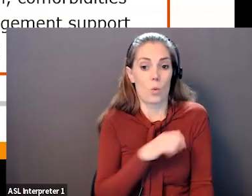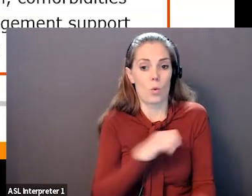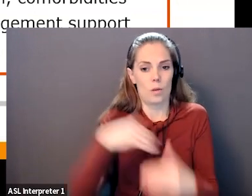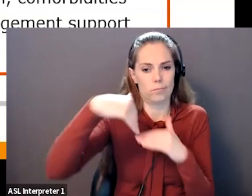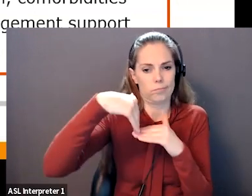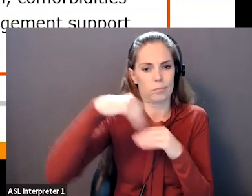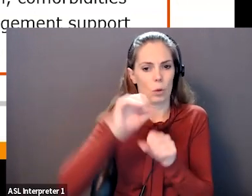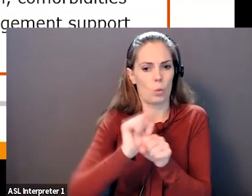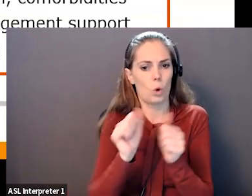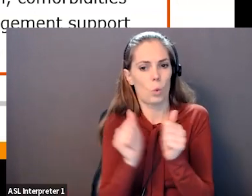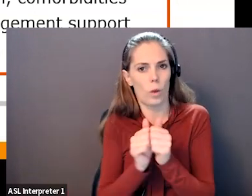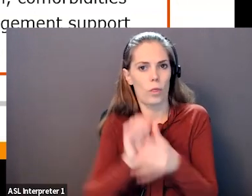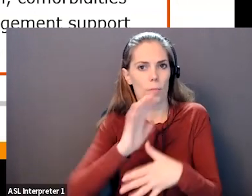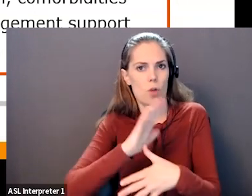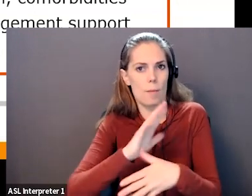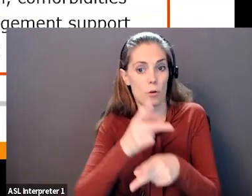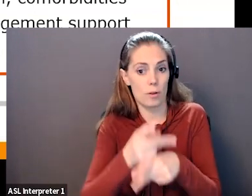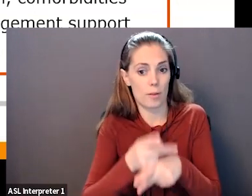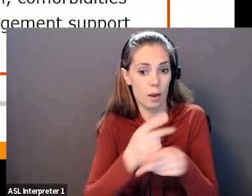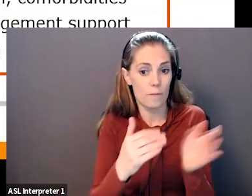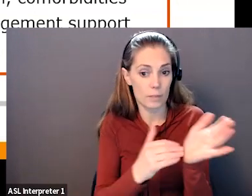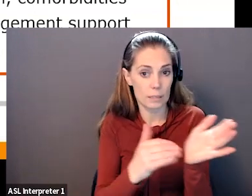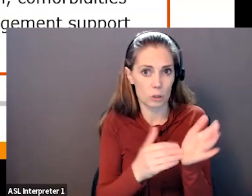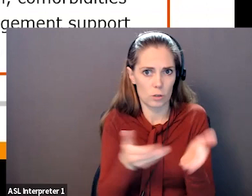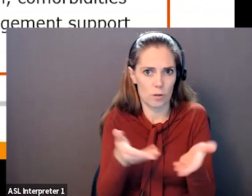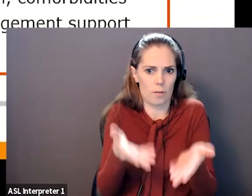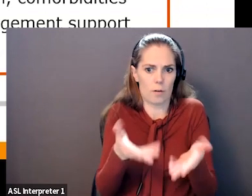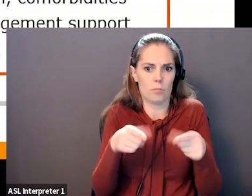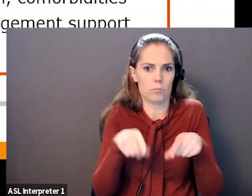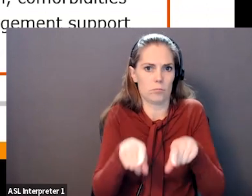we're at that time where we're at that place but I would say this piece around the M.A our medical